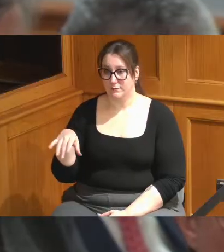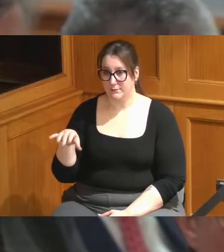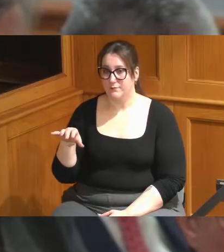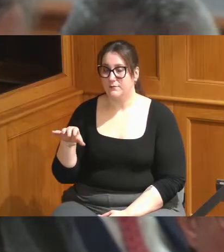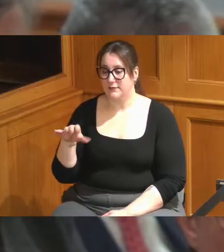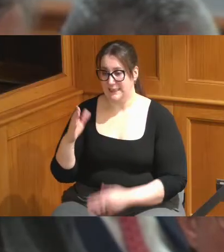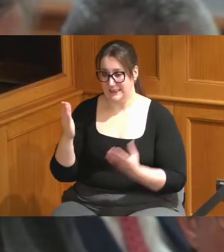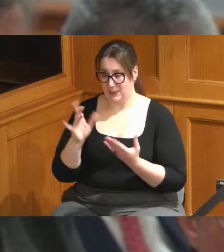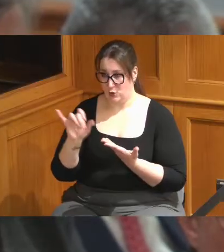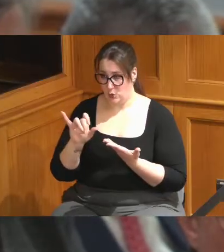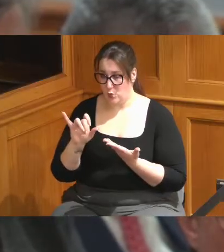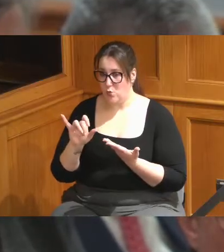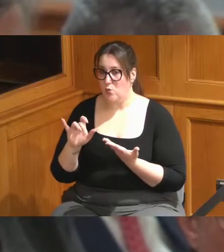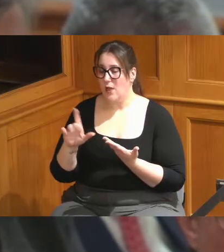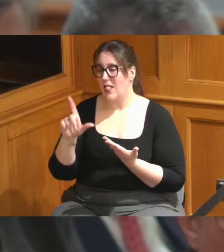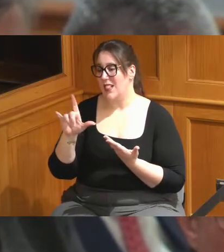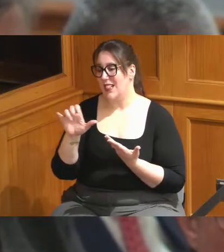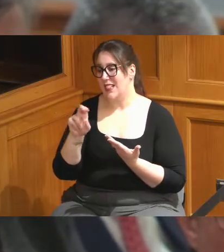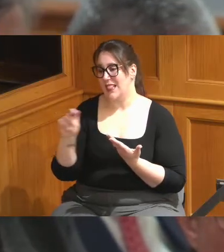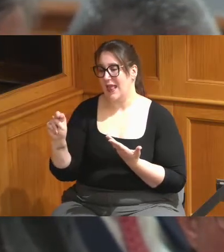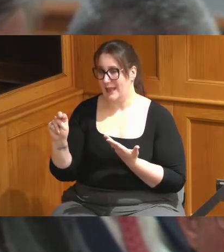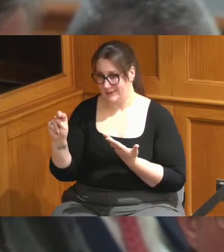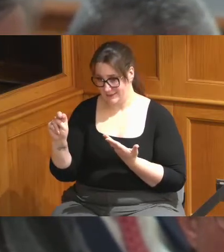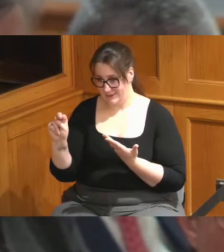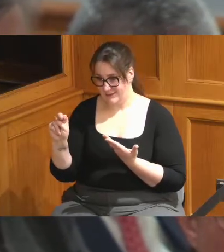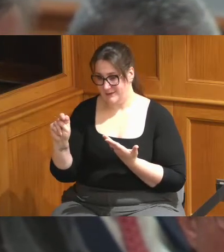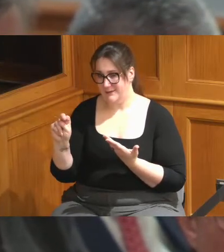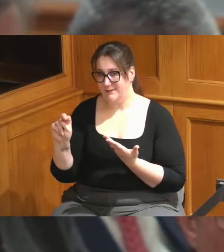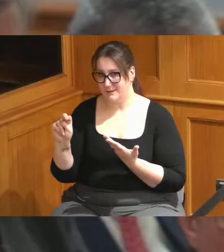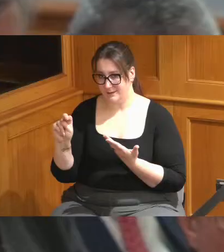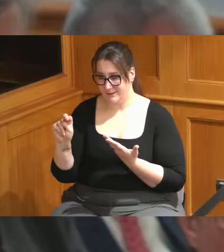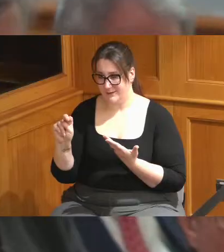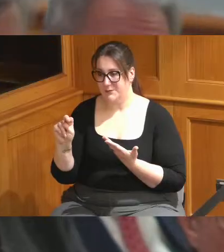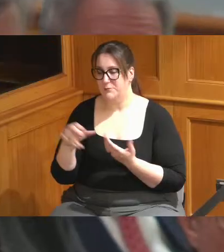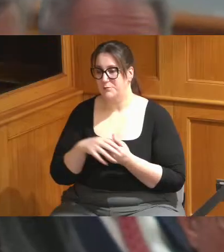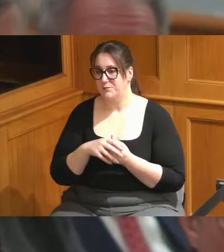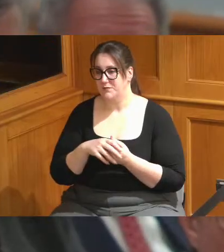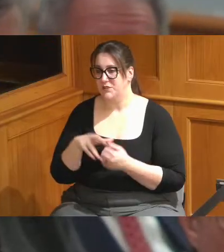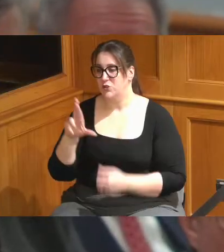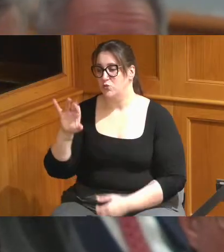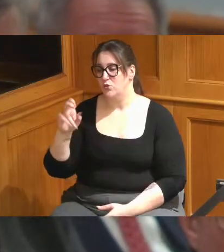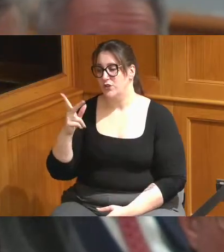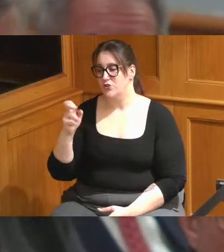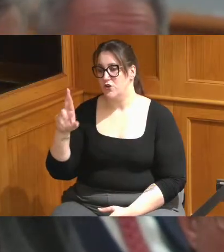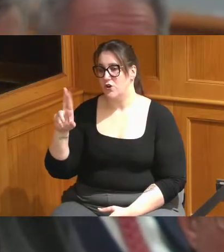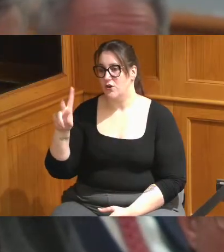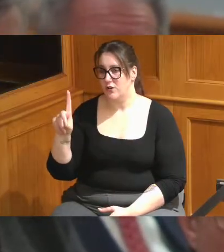is here. Lynn Niswitch with Kleers is in the room. Richard Tranter with Dinsmore is here.